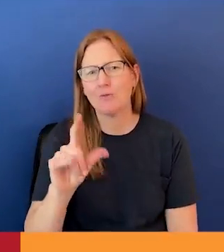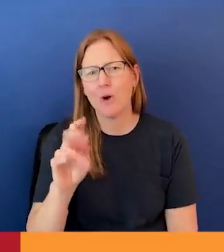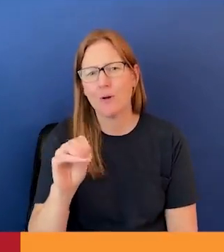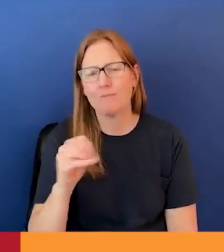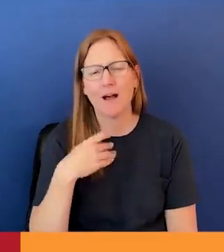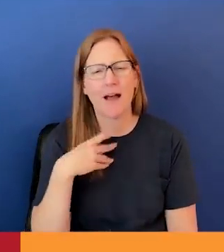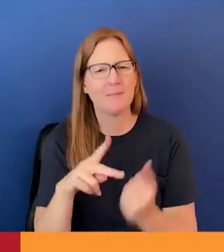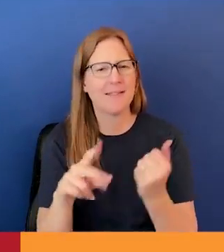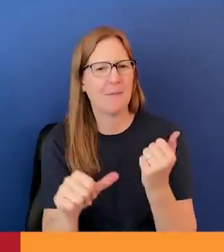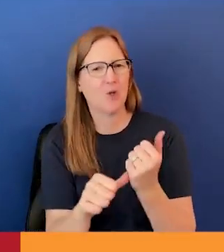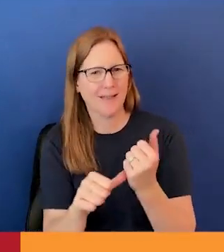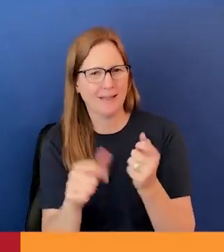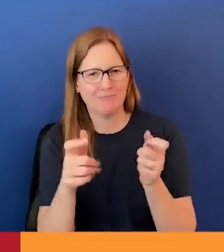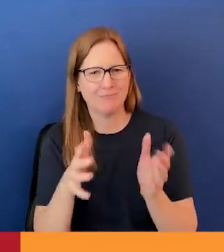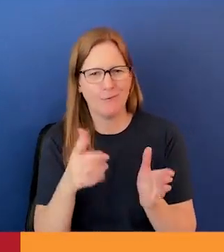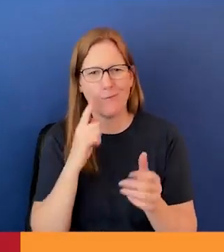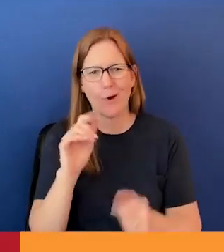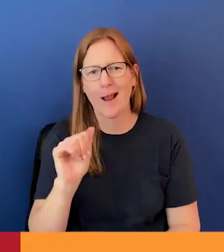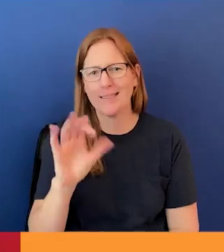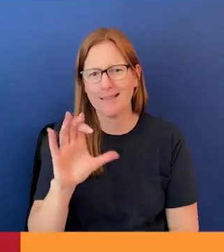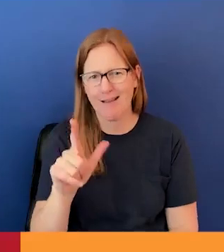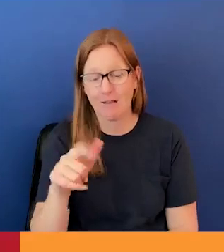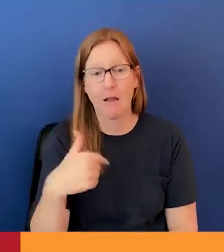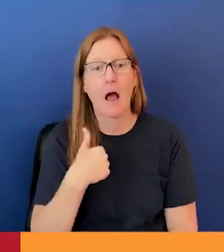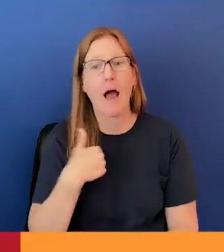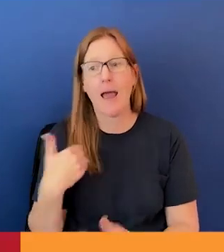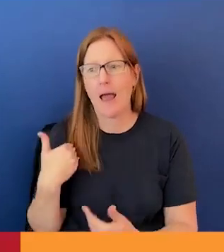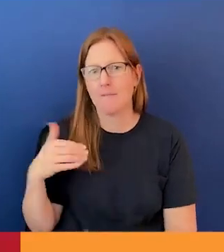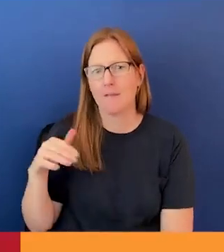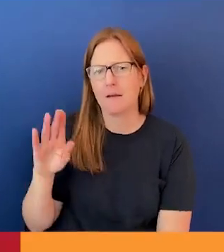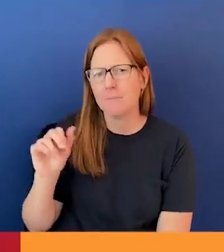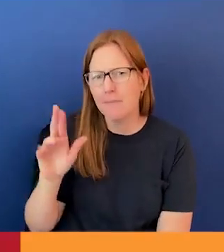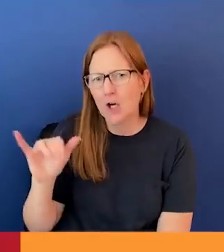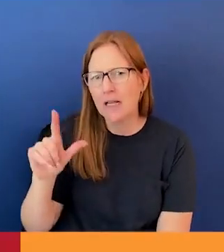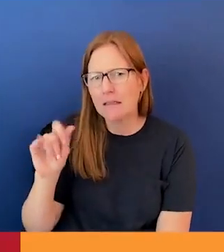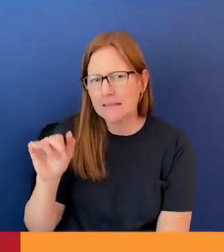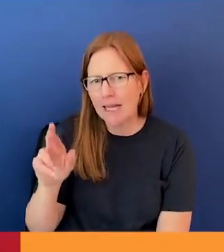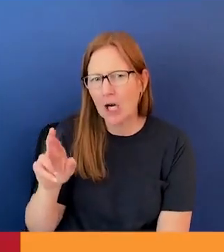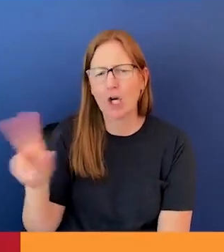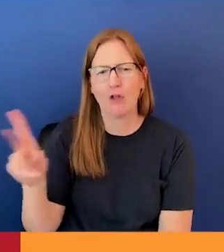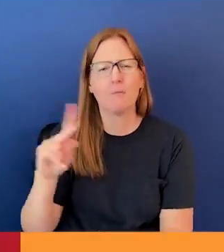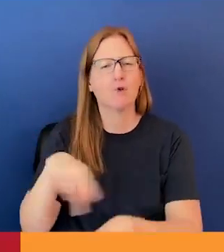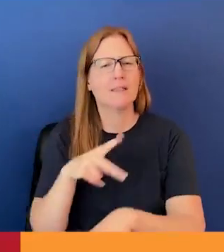and Partnership at ACL, and I'm joined here by Mary Lazare, our Principal Deputy Administrator and the leader of our agency,